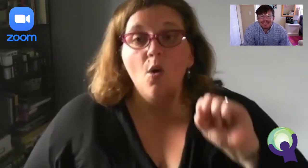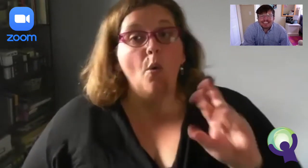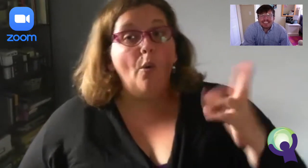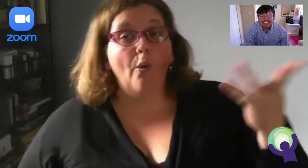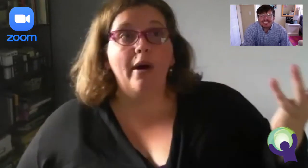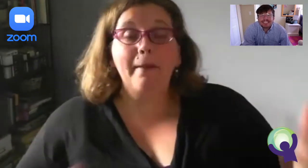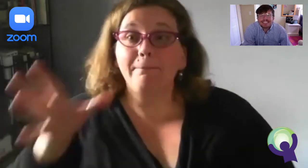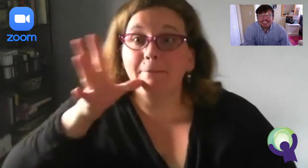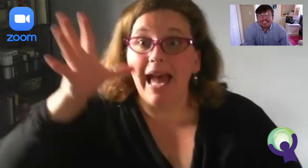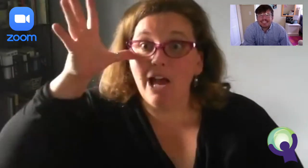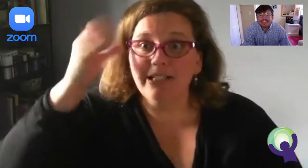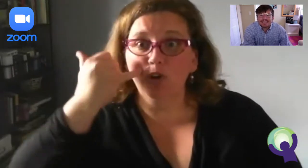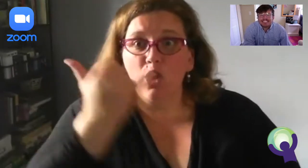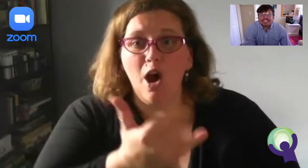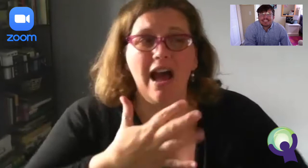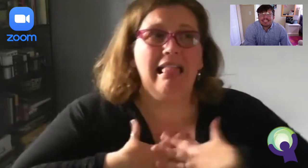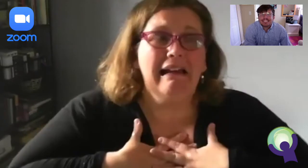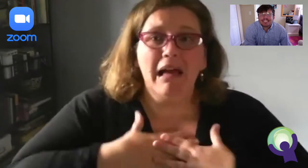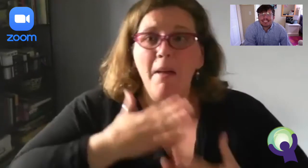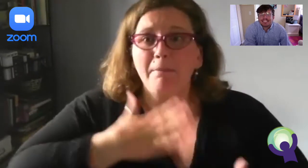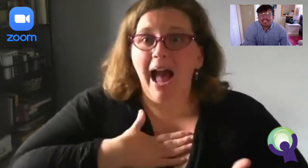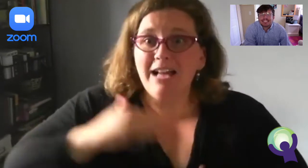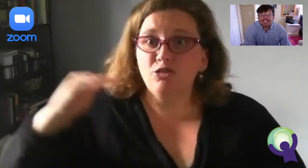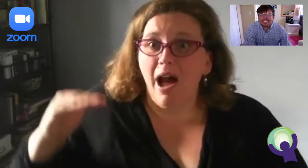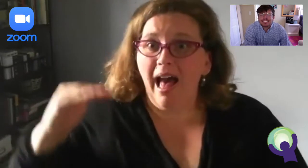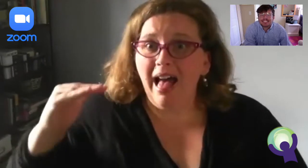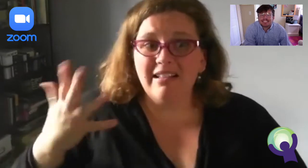those kinds of resources or we might have a parent that calls and